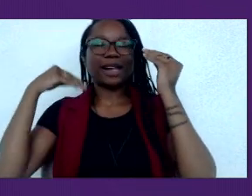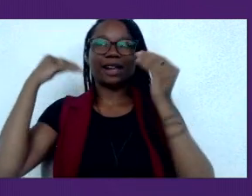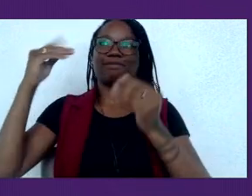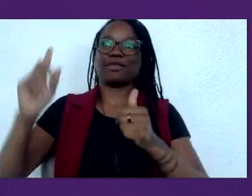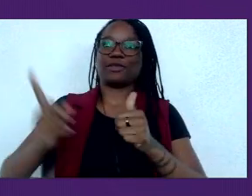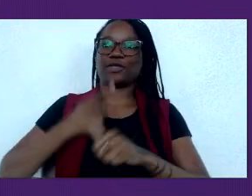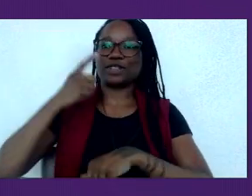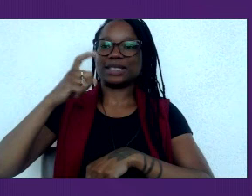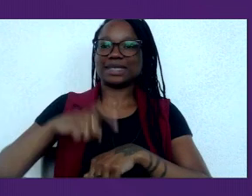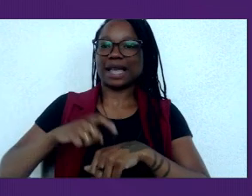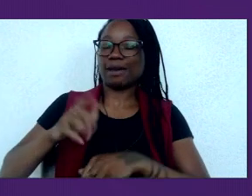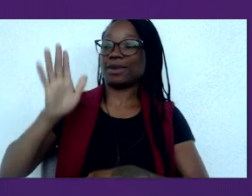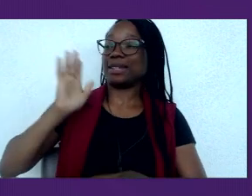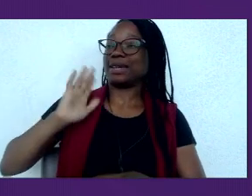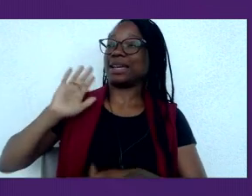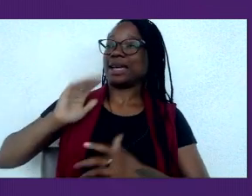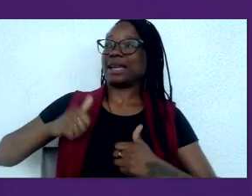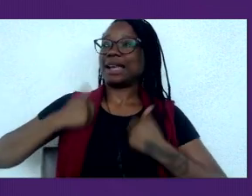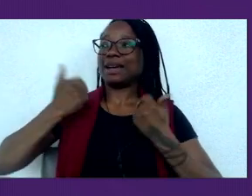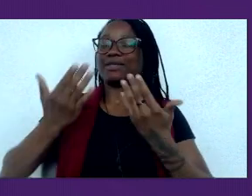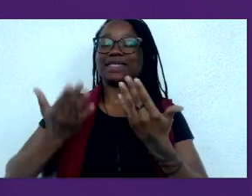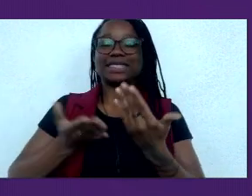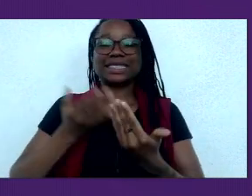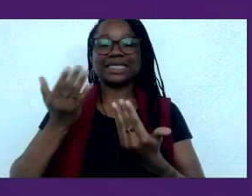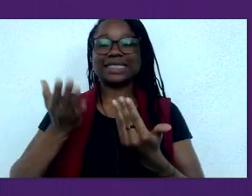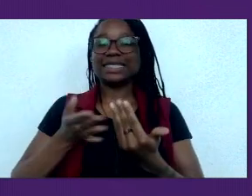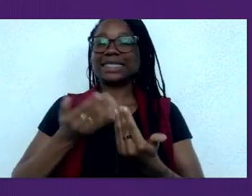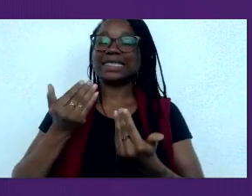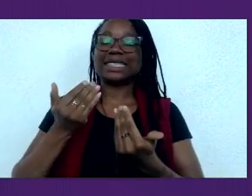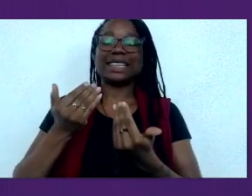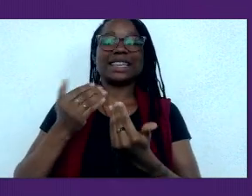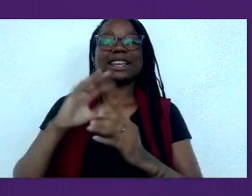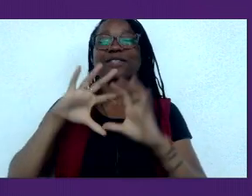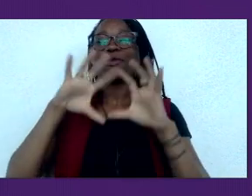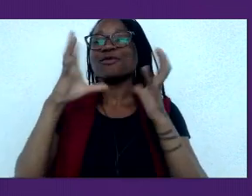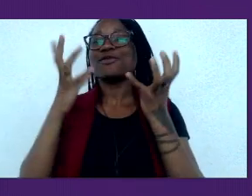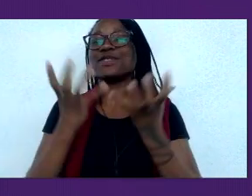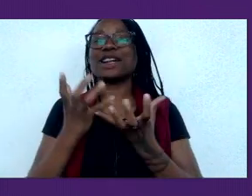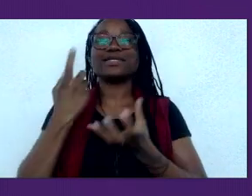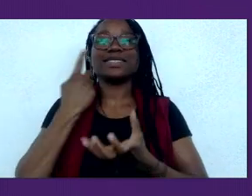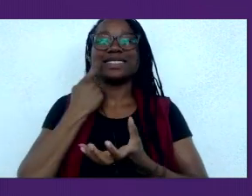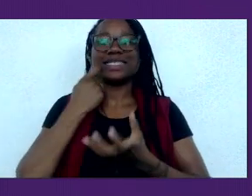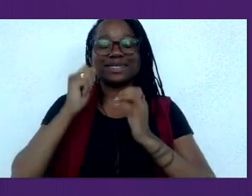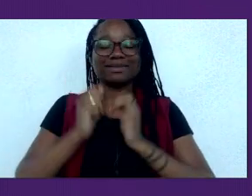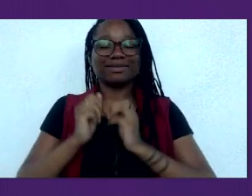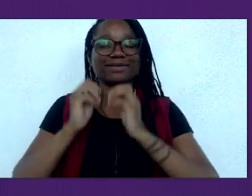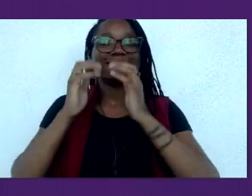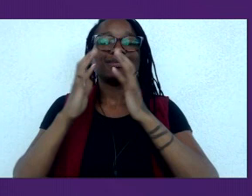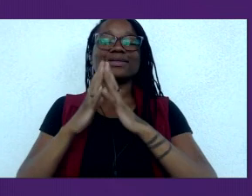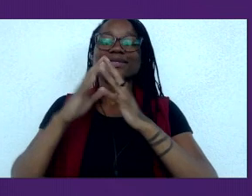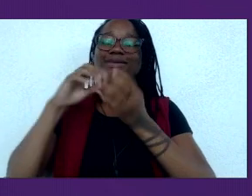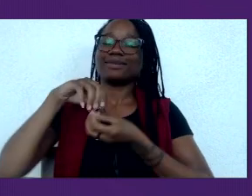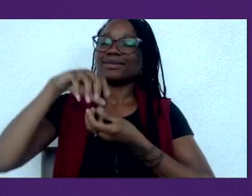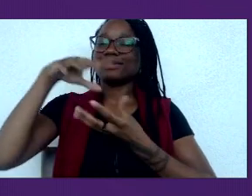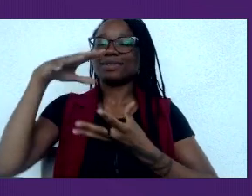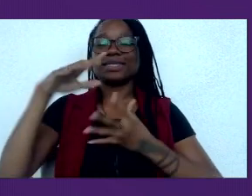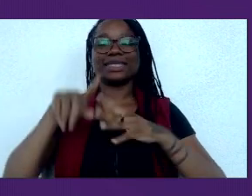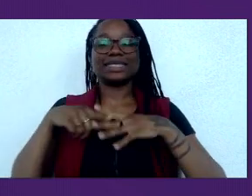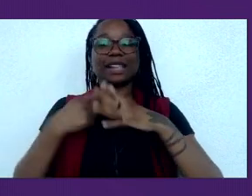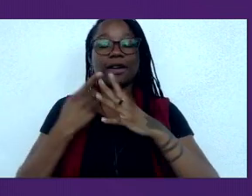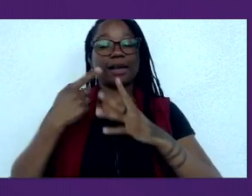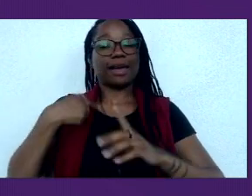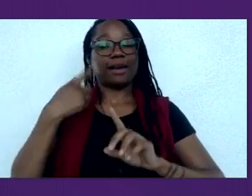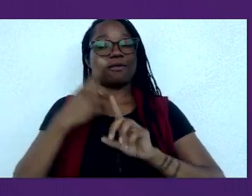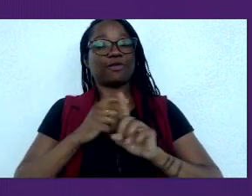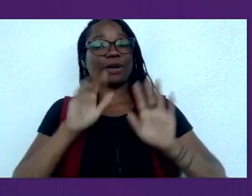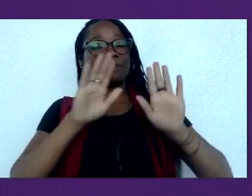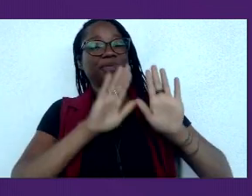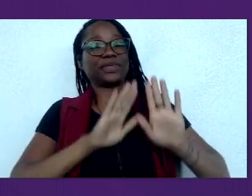easier and growth was just beginning. I am from Sunday. From the caramel-colored picnic basket,